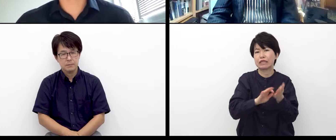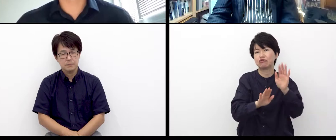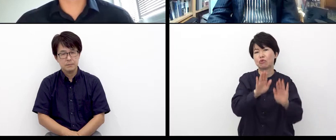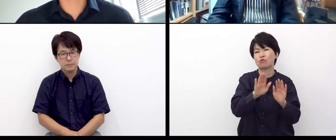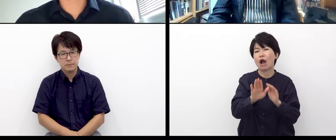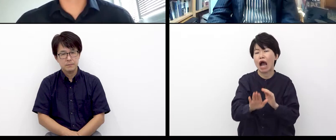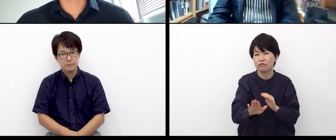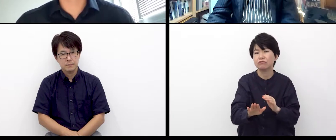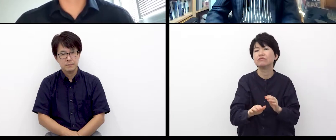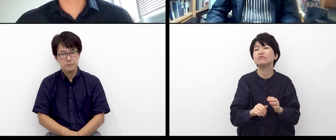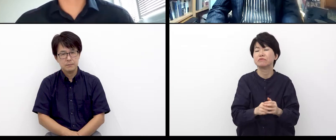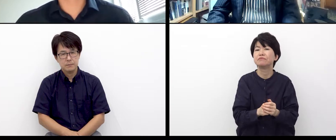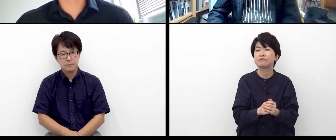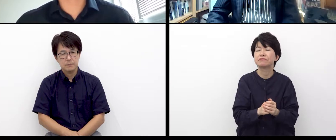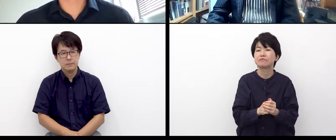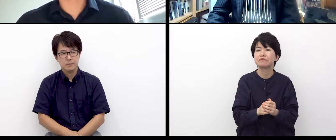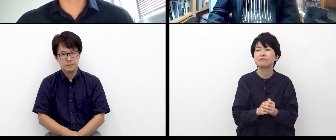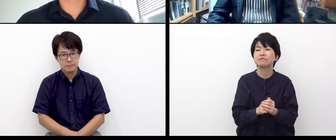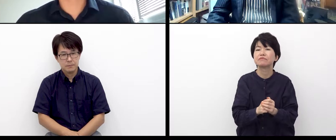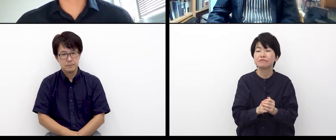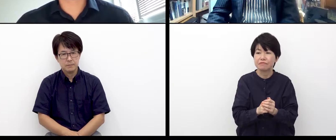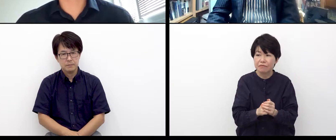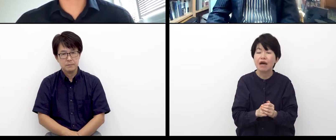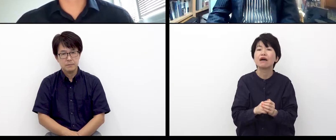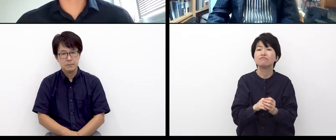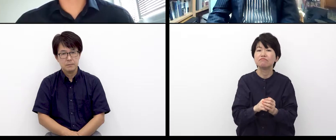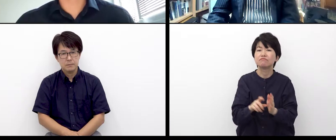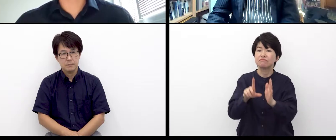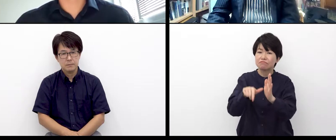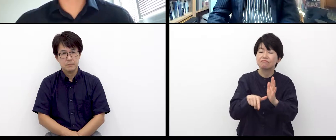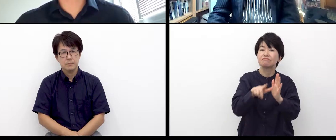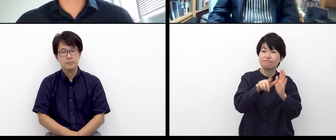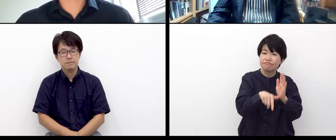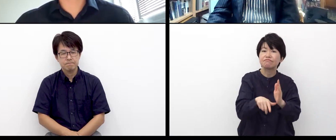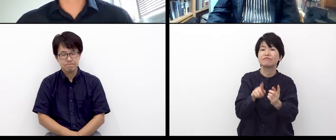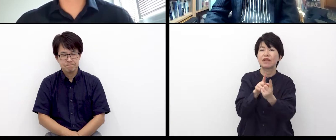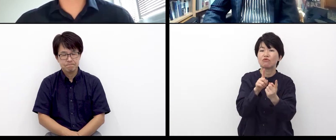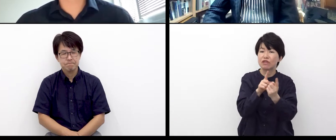while understanding that situation